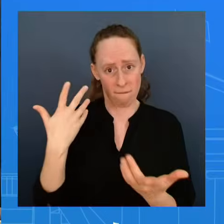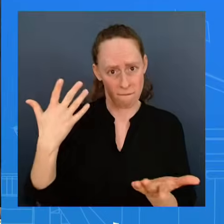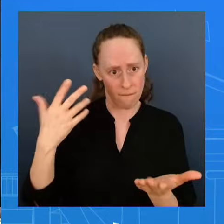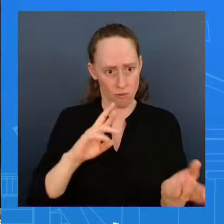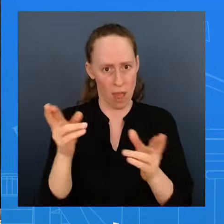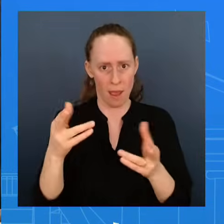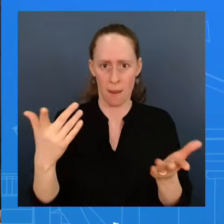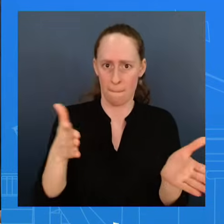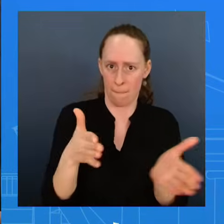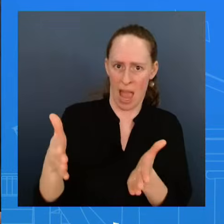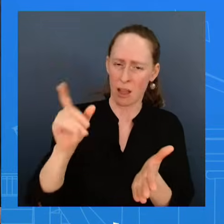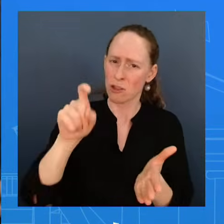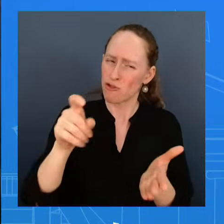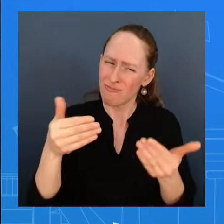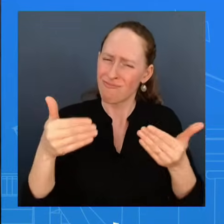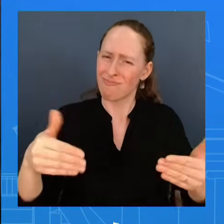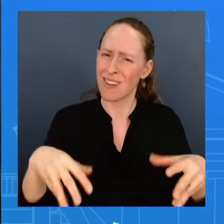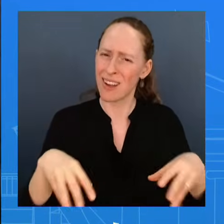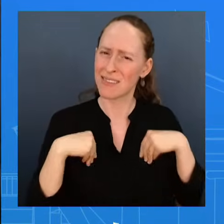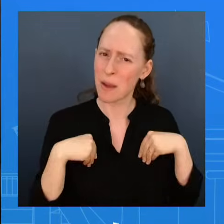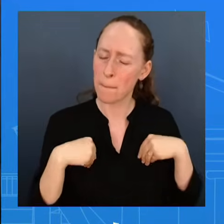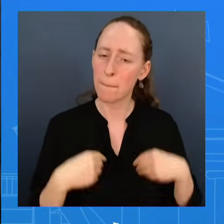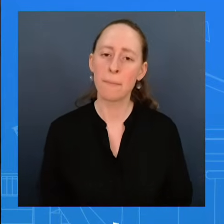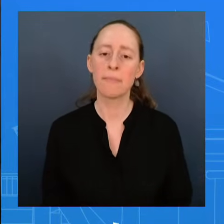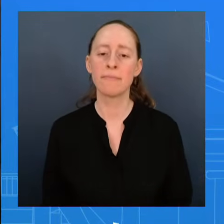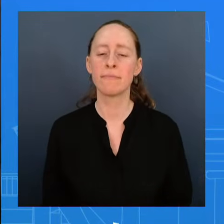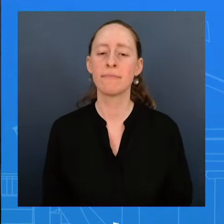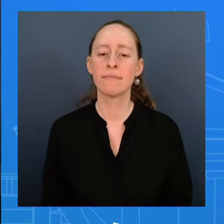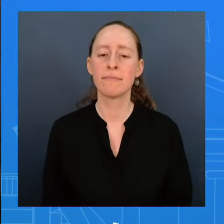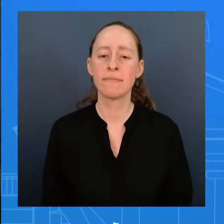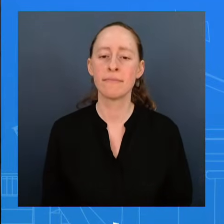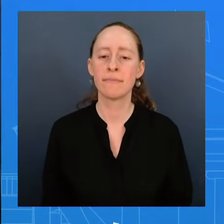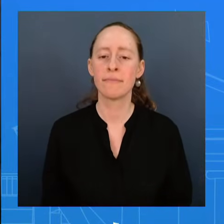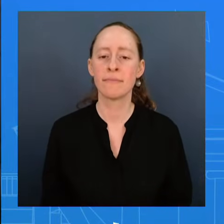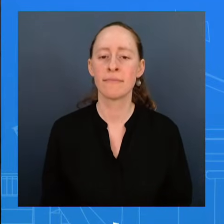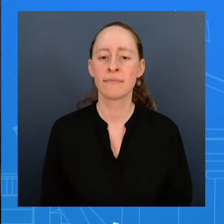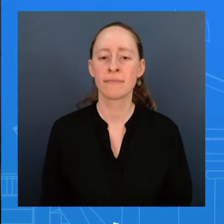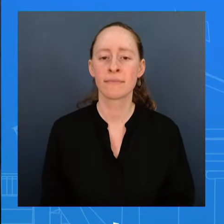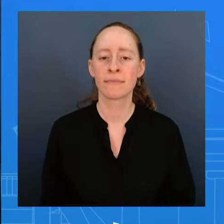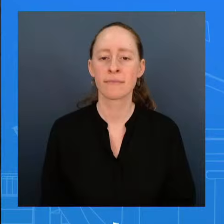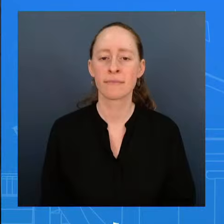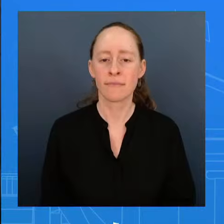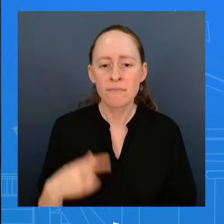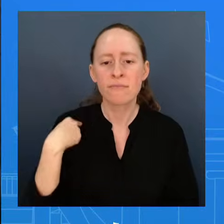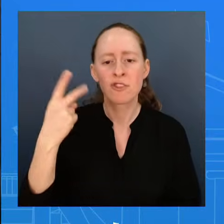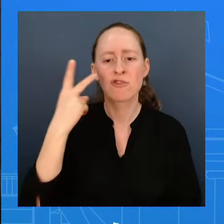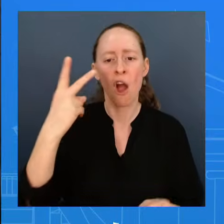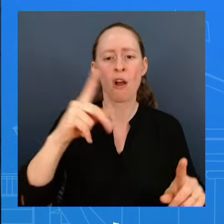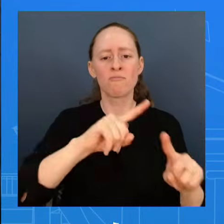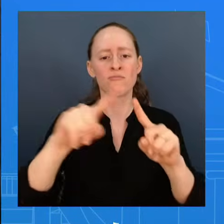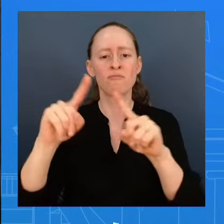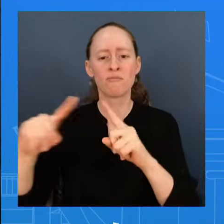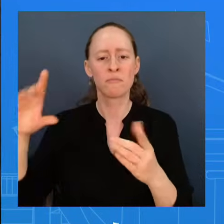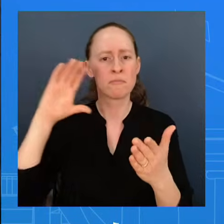there's been some dramatic images, really, across the country over the last 24 to 48 hours, especially at the Columbia; UCLA, last night;